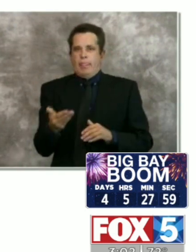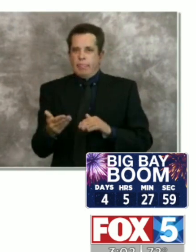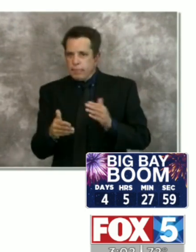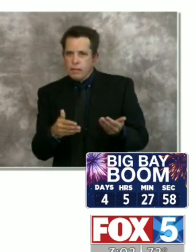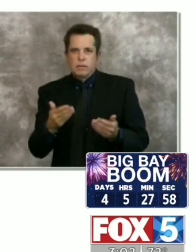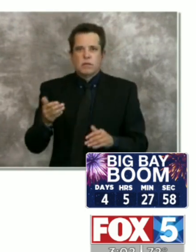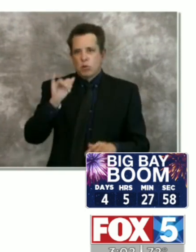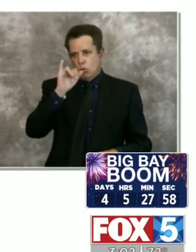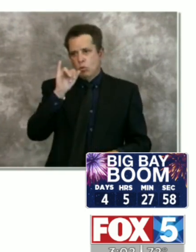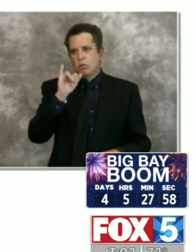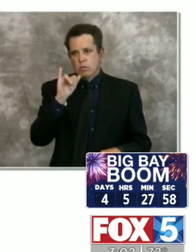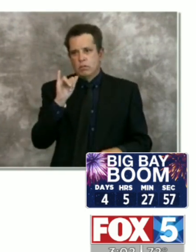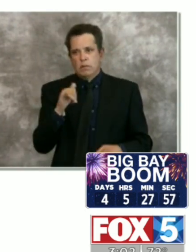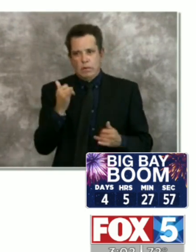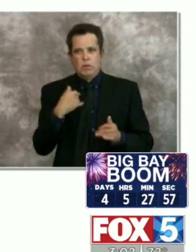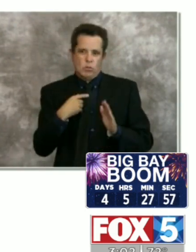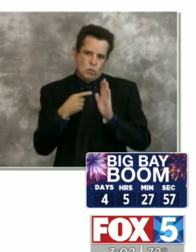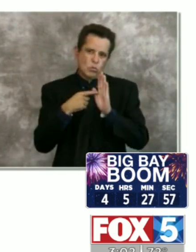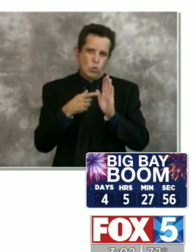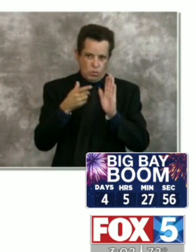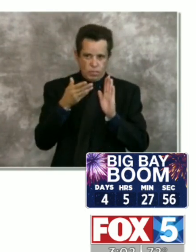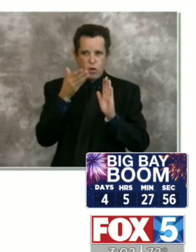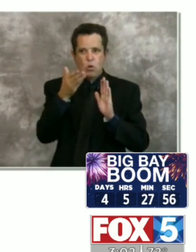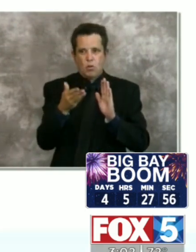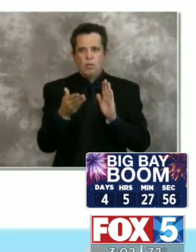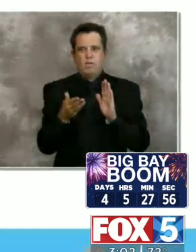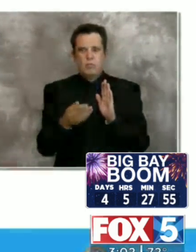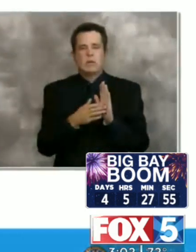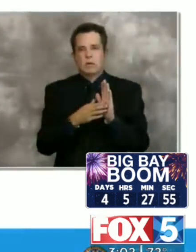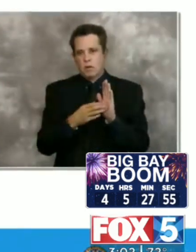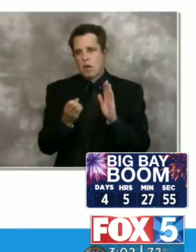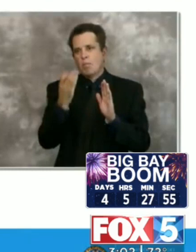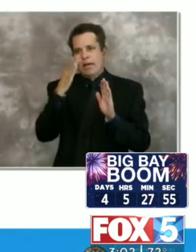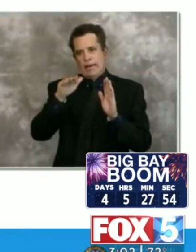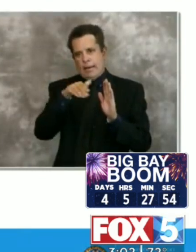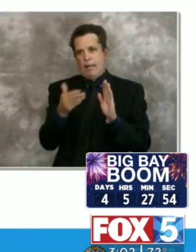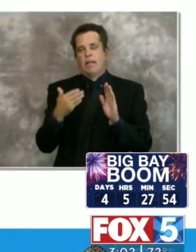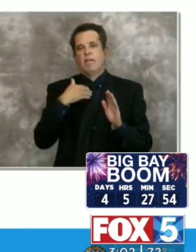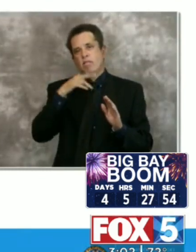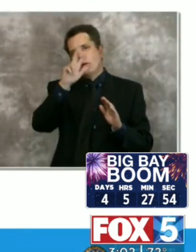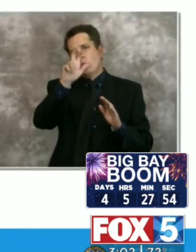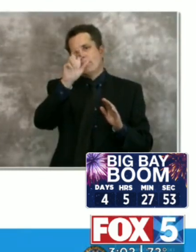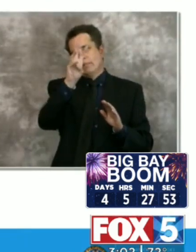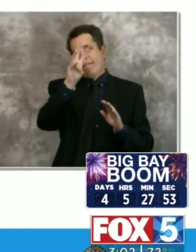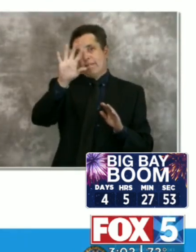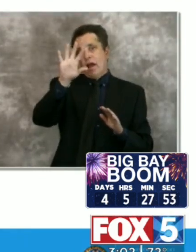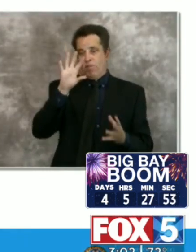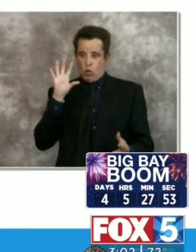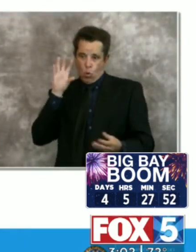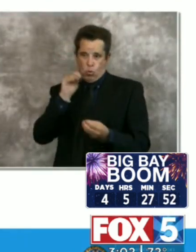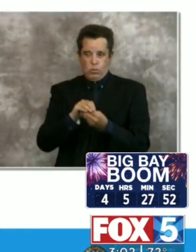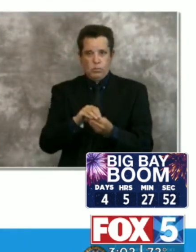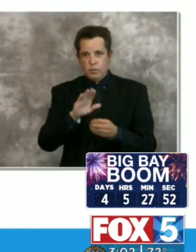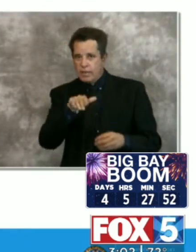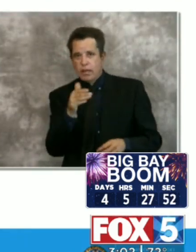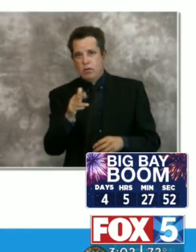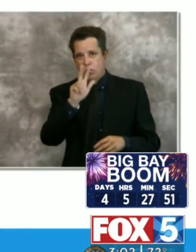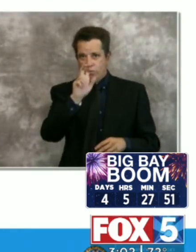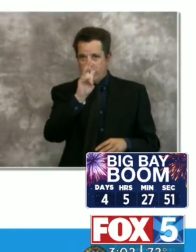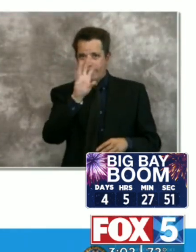SLIGHTLY DECREASED FROM YESTERDAY REGARDING DEATHS.